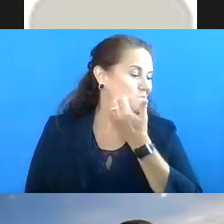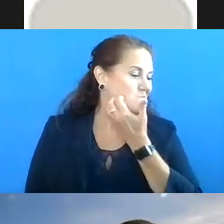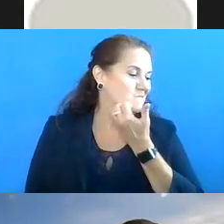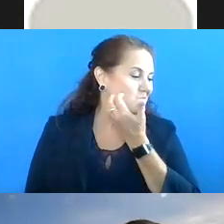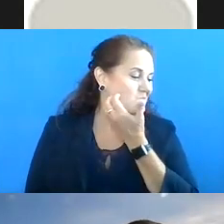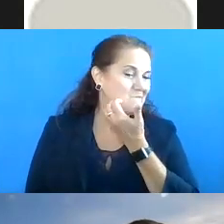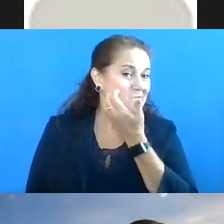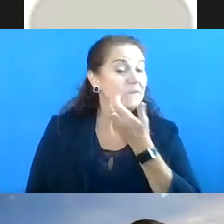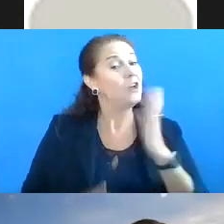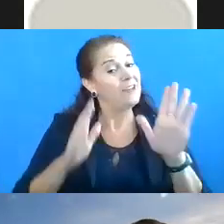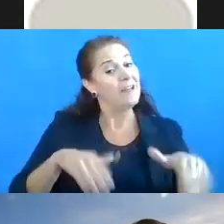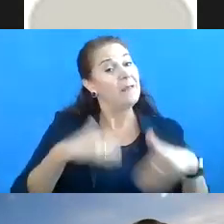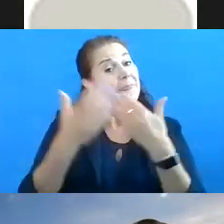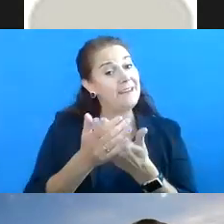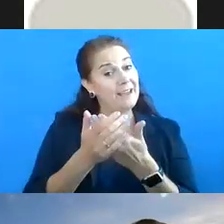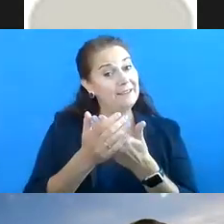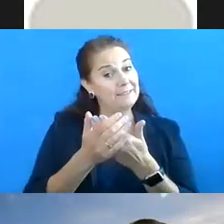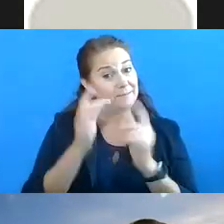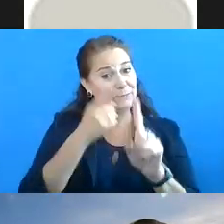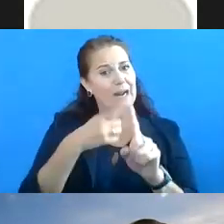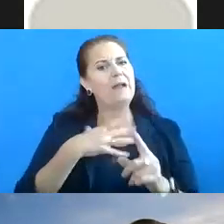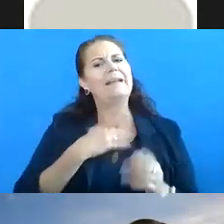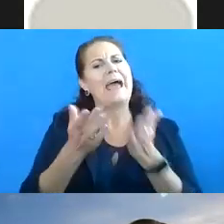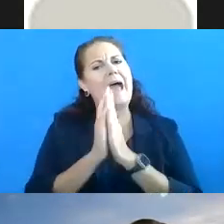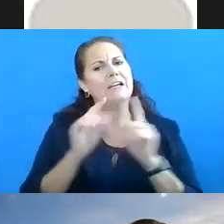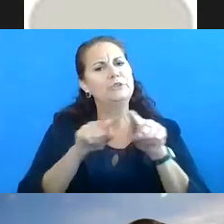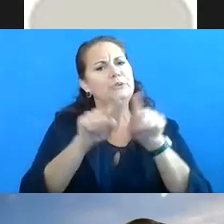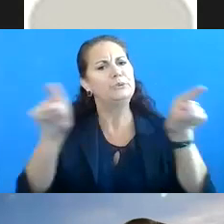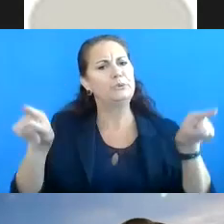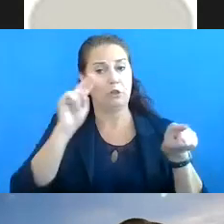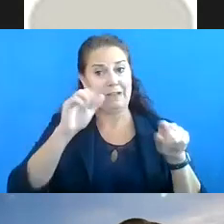So the next question I’d like to ask you, is looking at the agenda here, is what are you